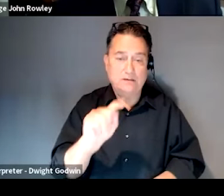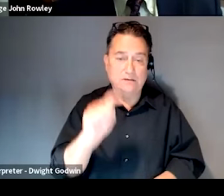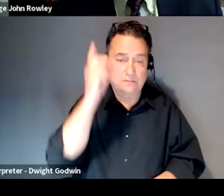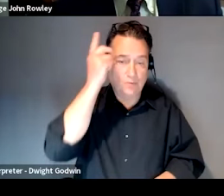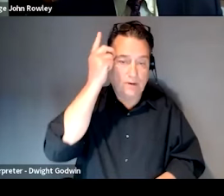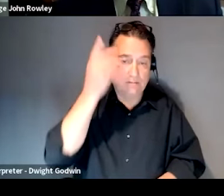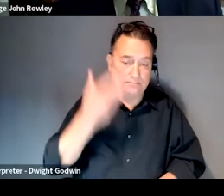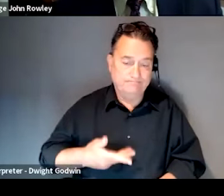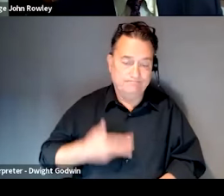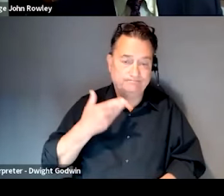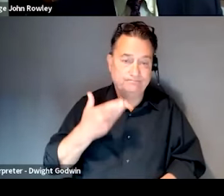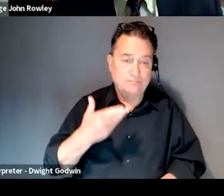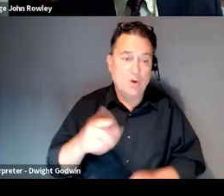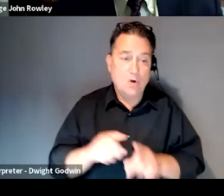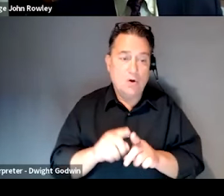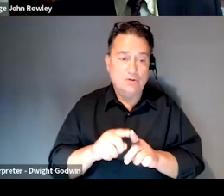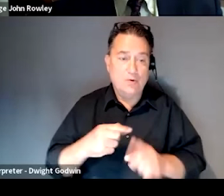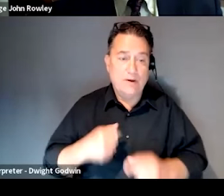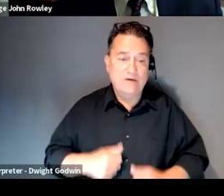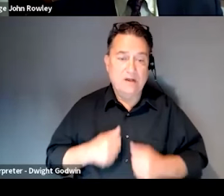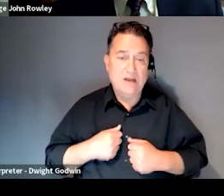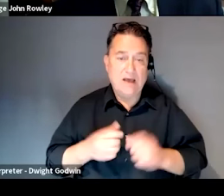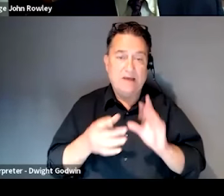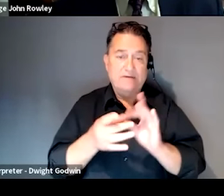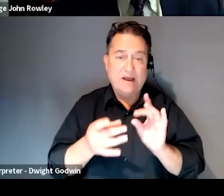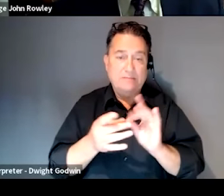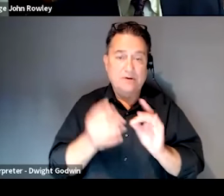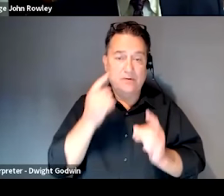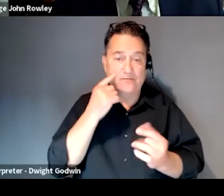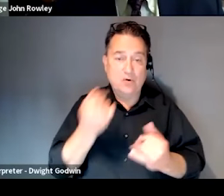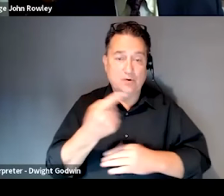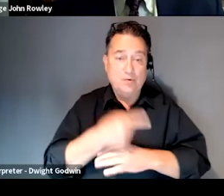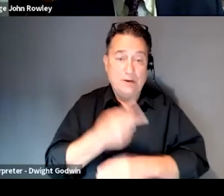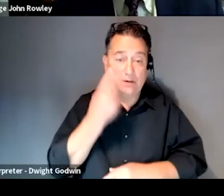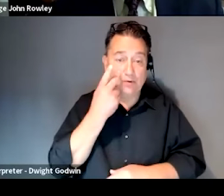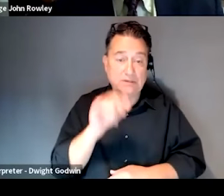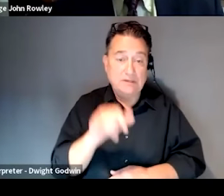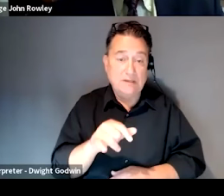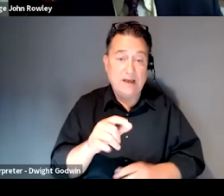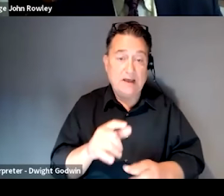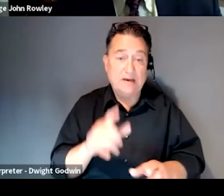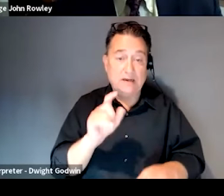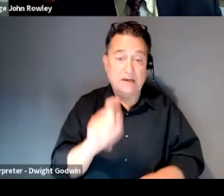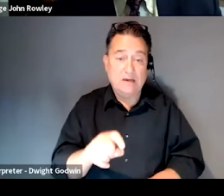We also have live captioning for today's event. To view live captioning, click live Transcript CC,